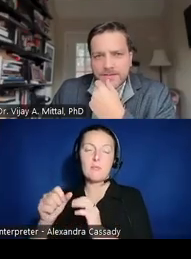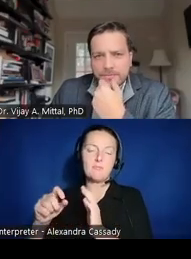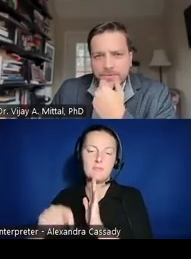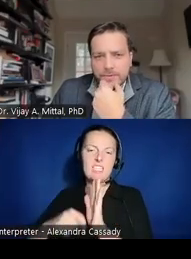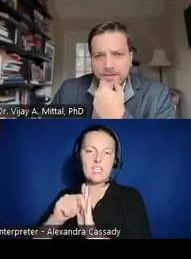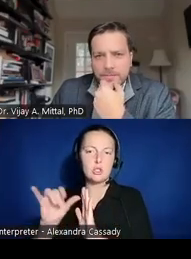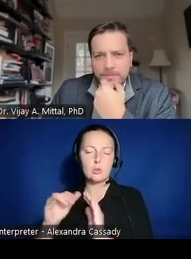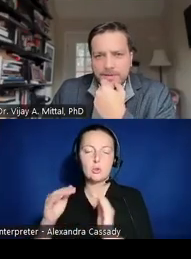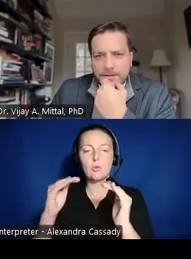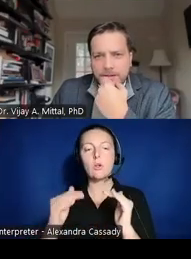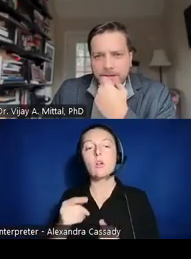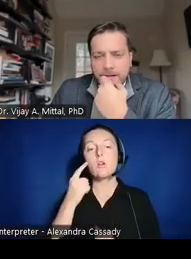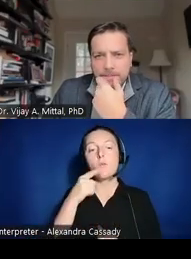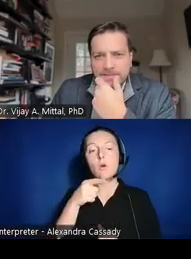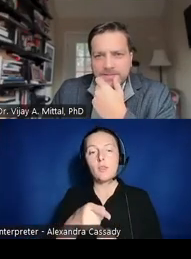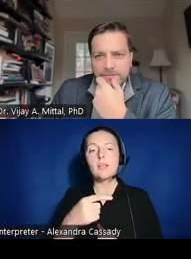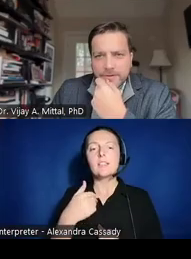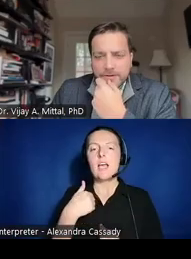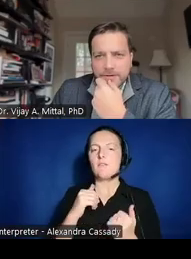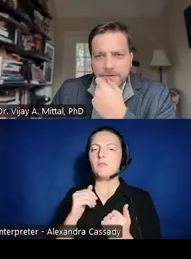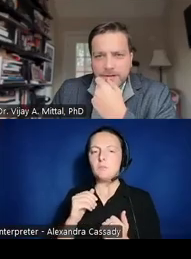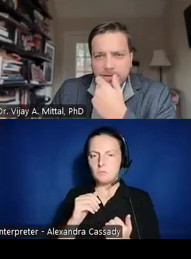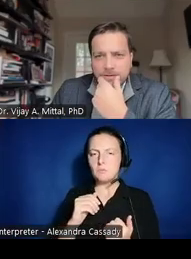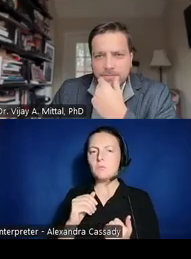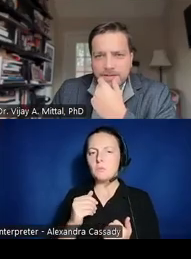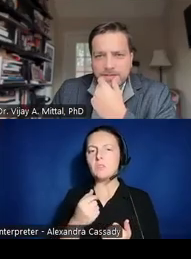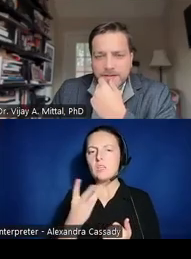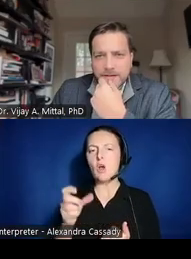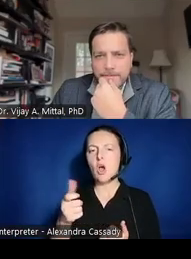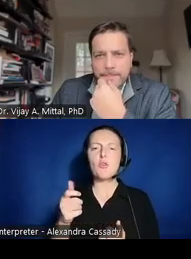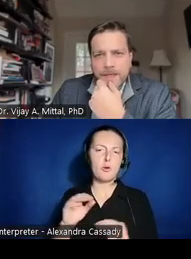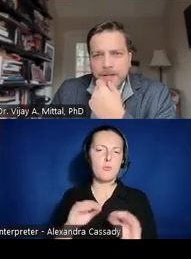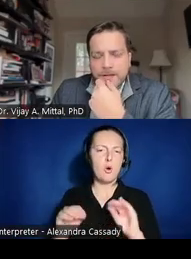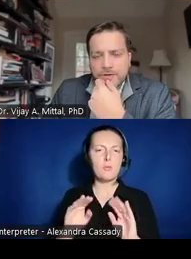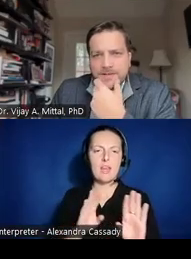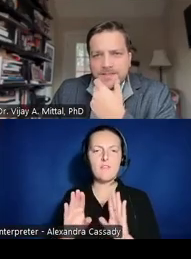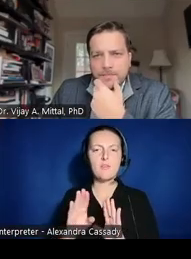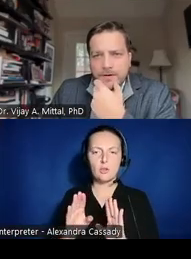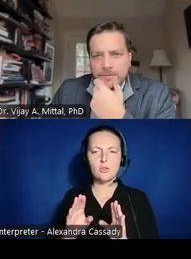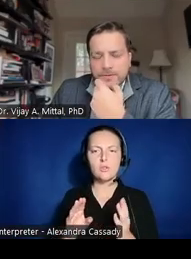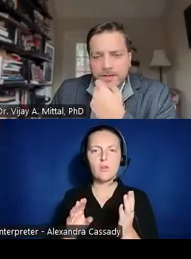example of one in a moment. Um this is a figure here depicting um trying to model a